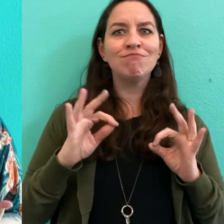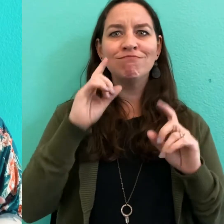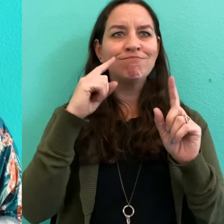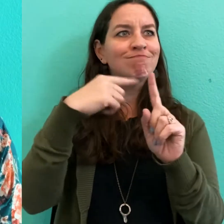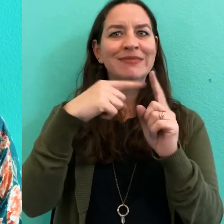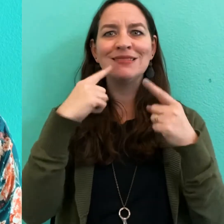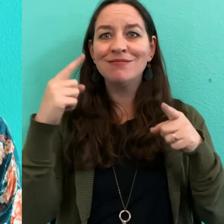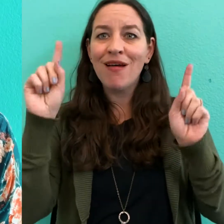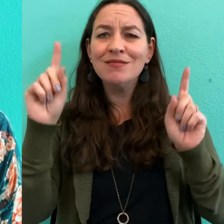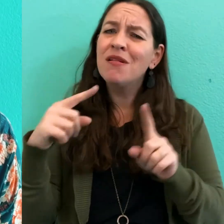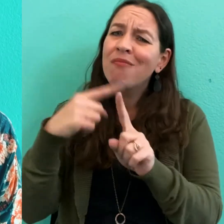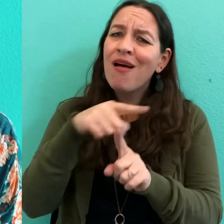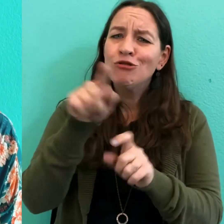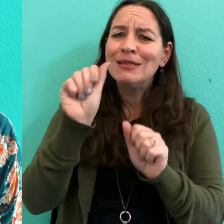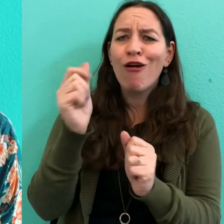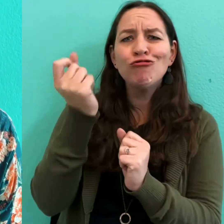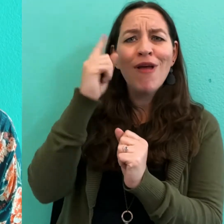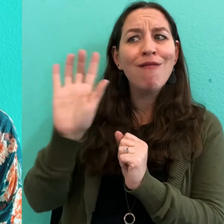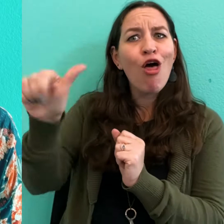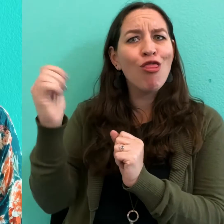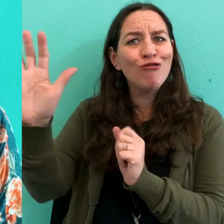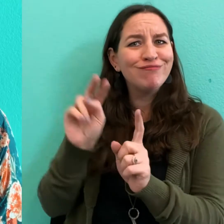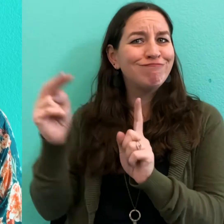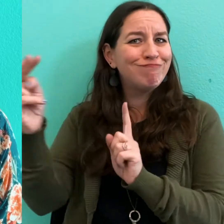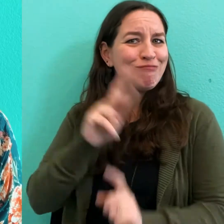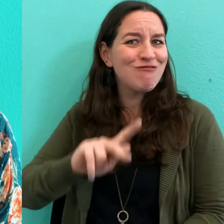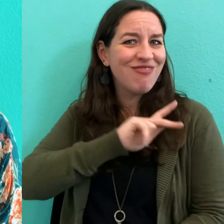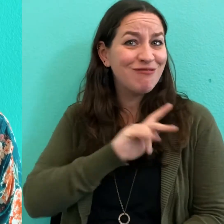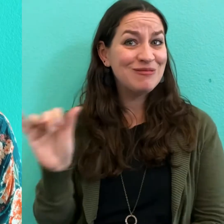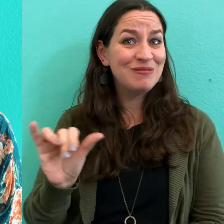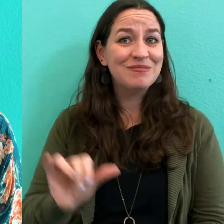also help you cultivate empathy and understanding for people that might have a different personality type than you.